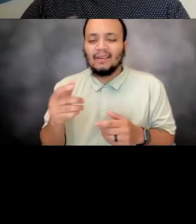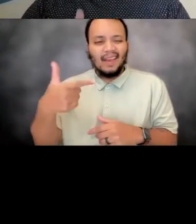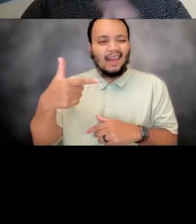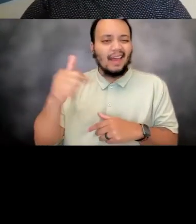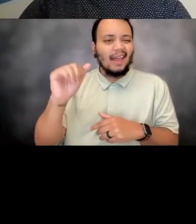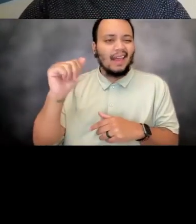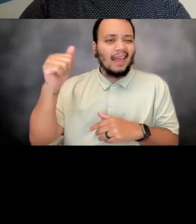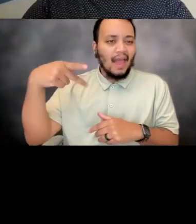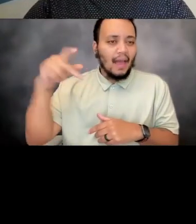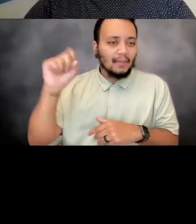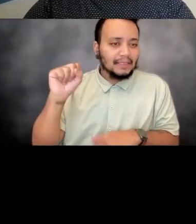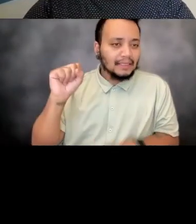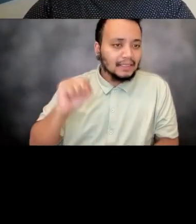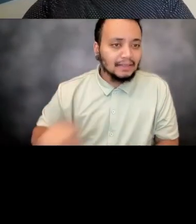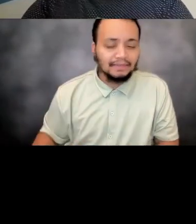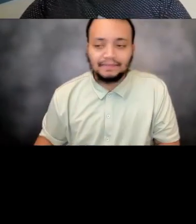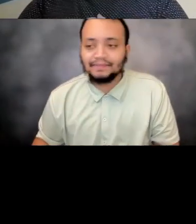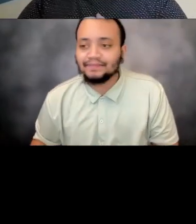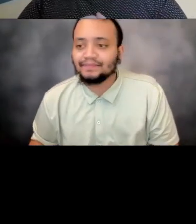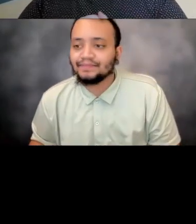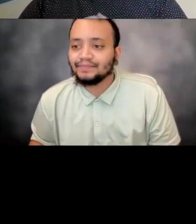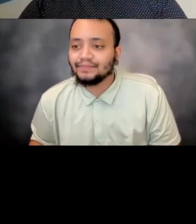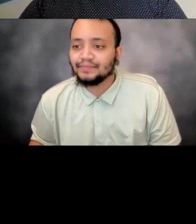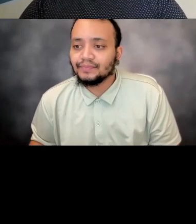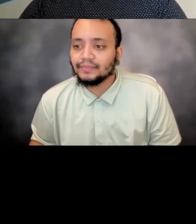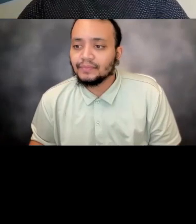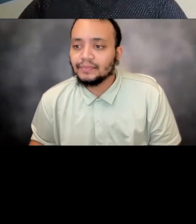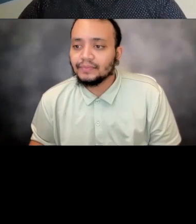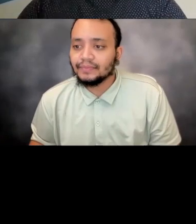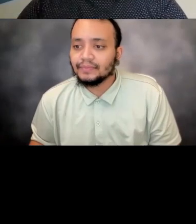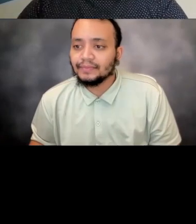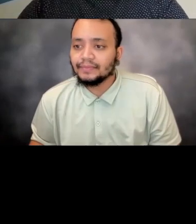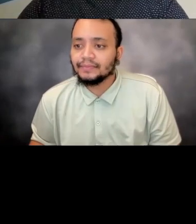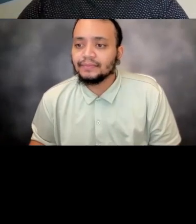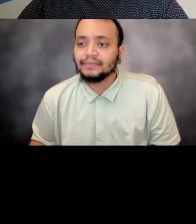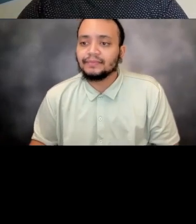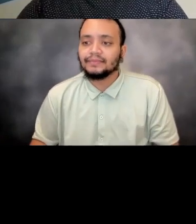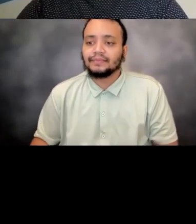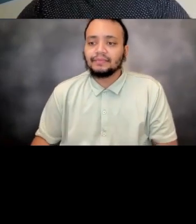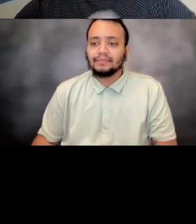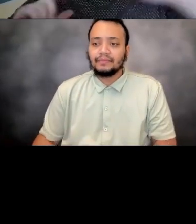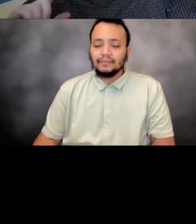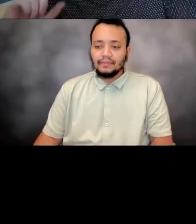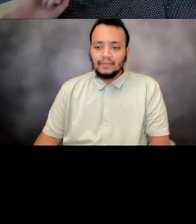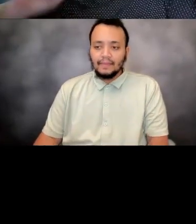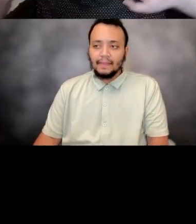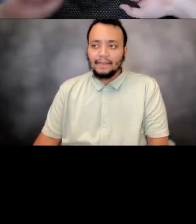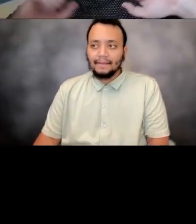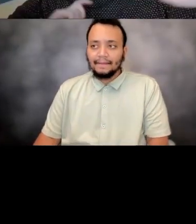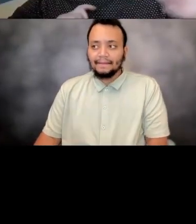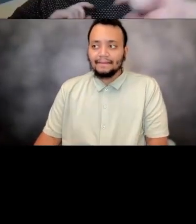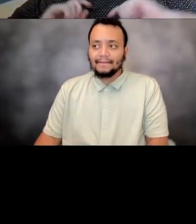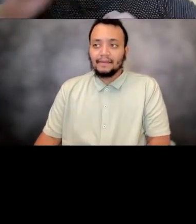and then work to address that later on. This also helped because folks could sign up for both